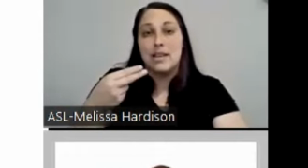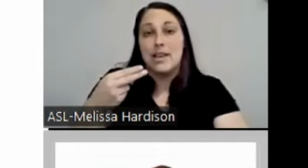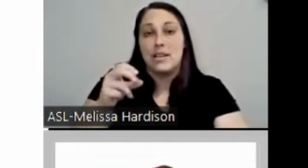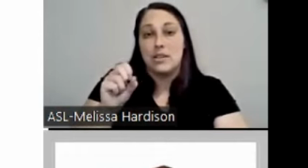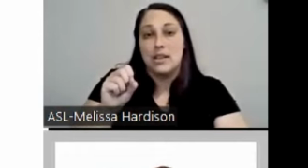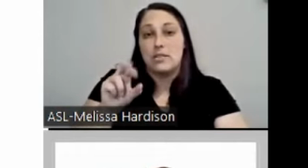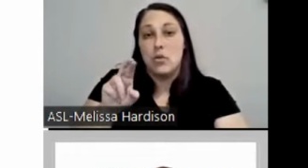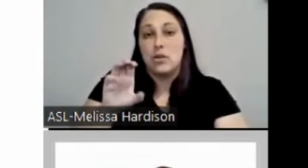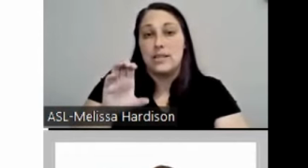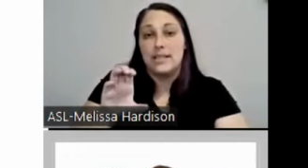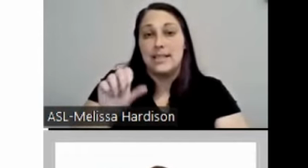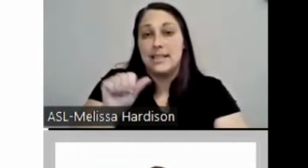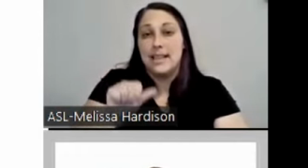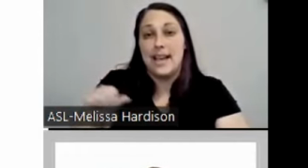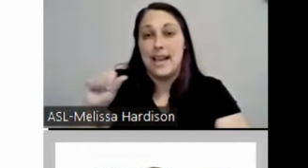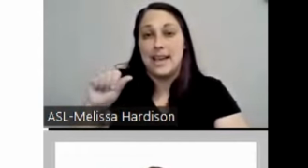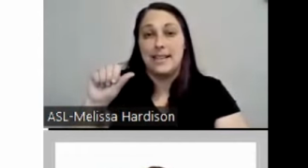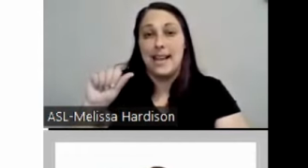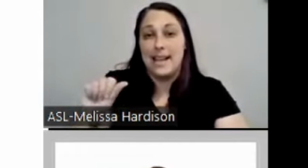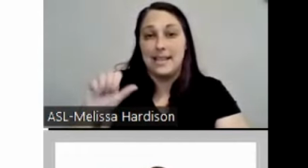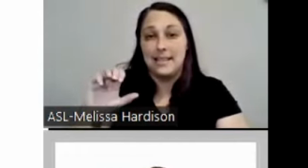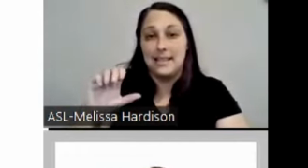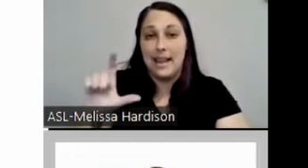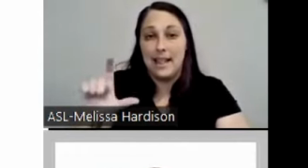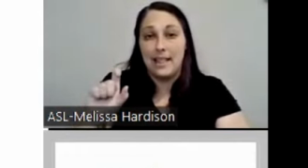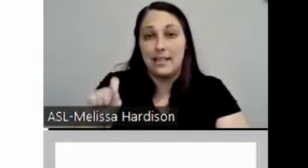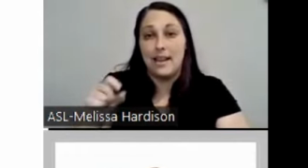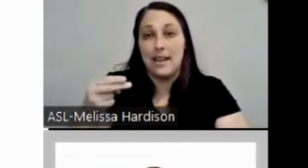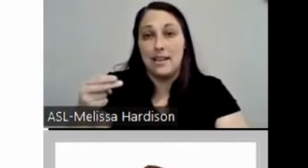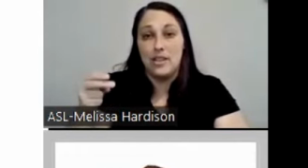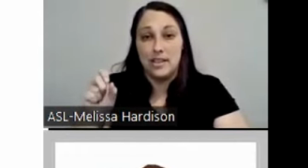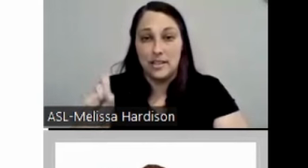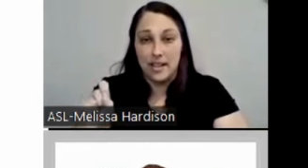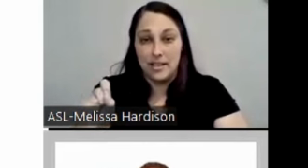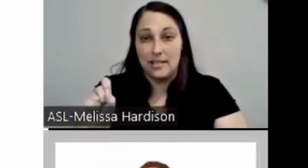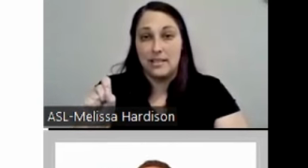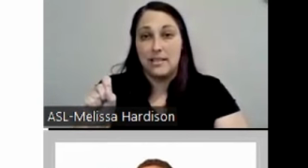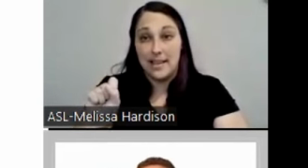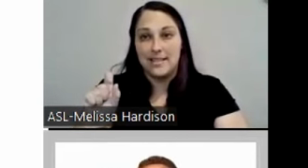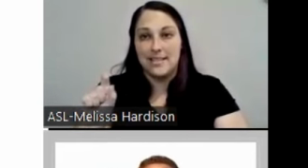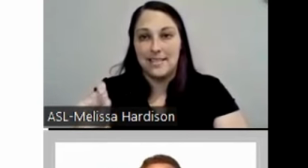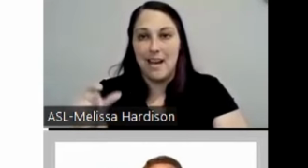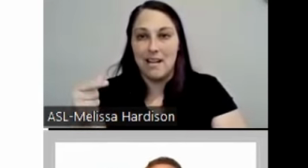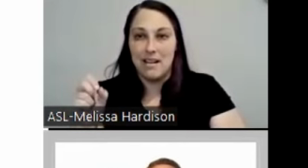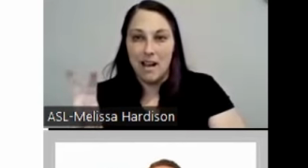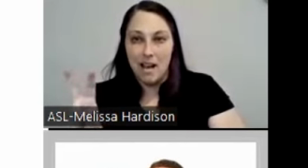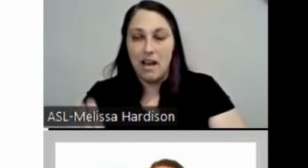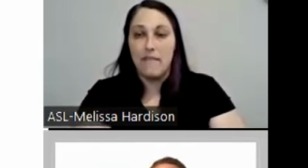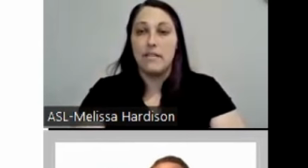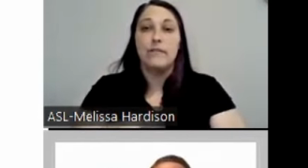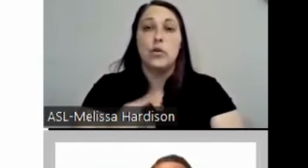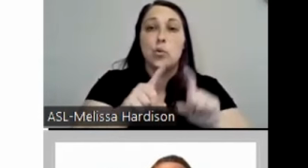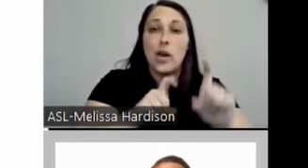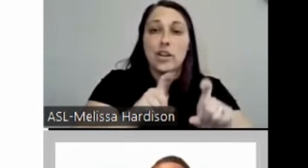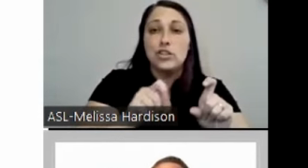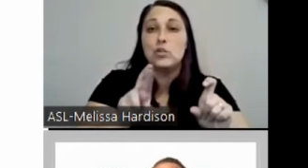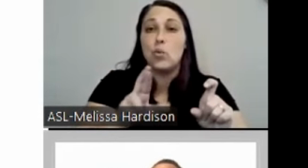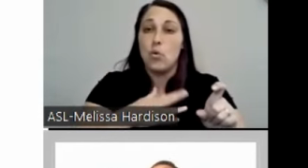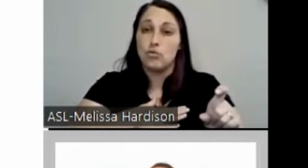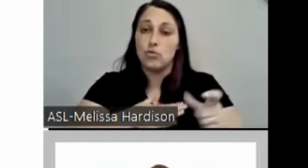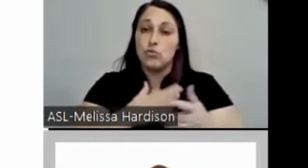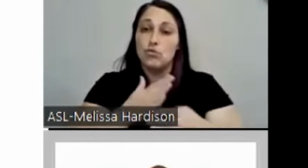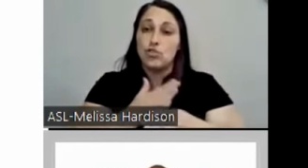Home Modification Tracy ma